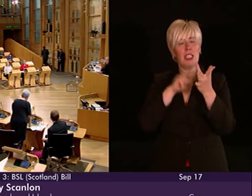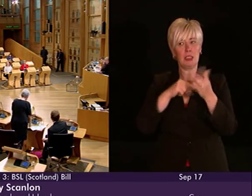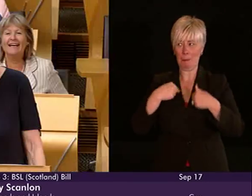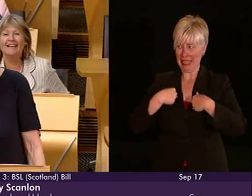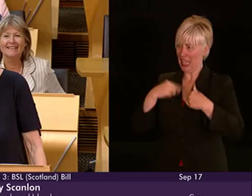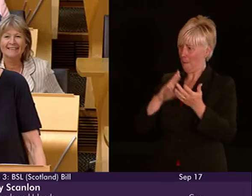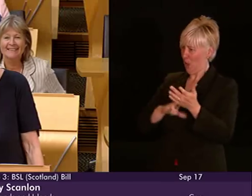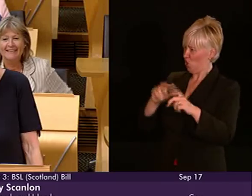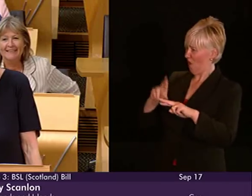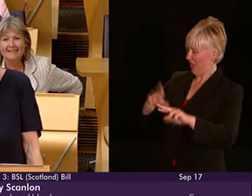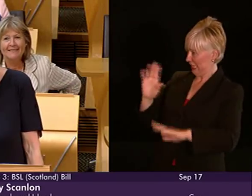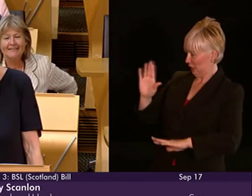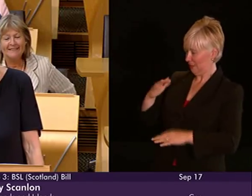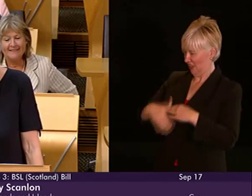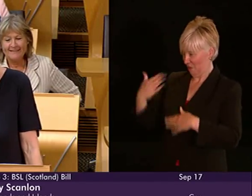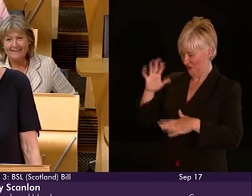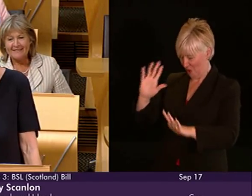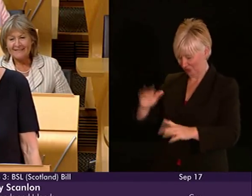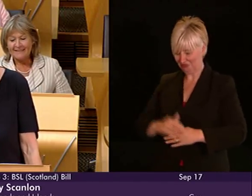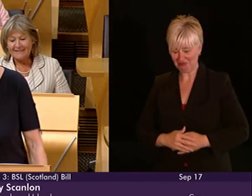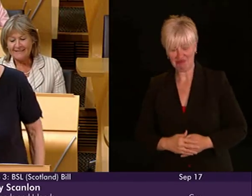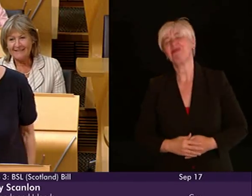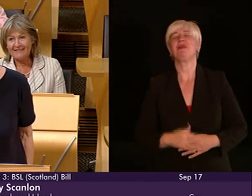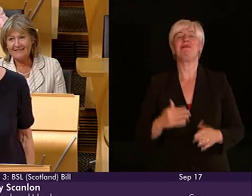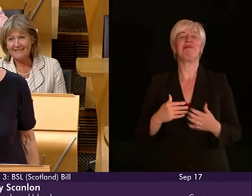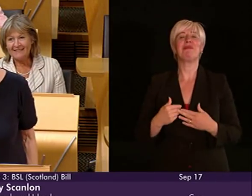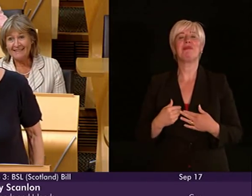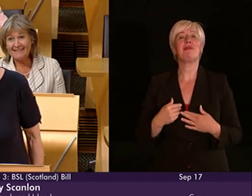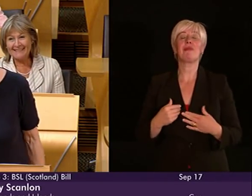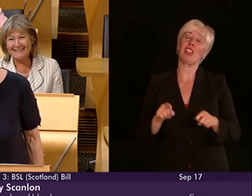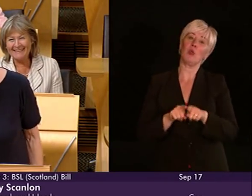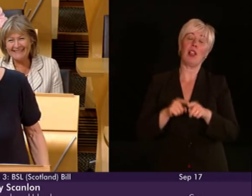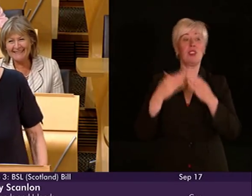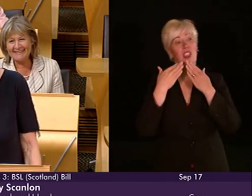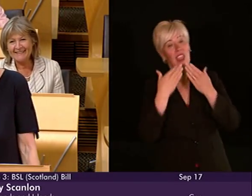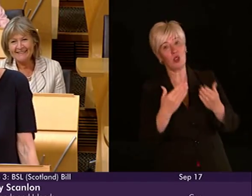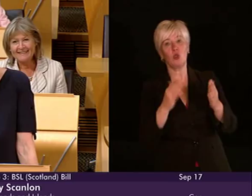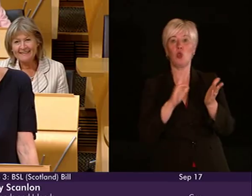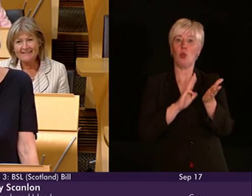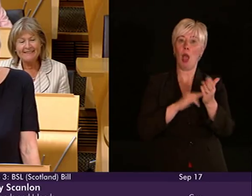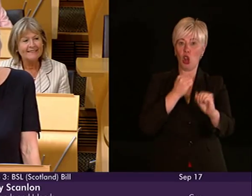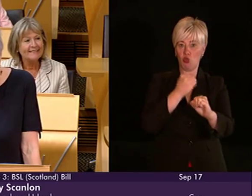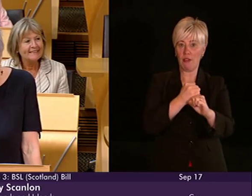but there is a first time for everything. I, too, thank Mark Griffin for successfully